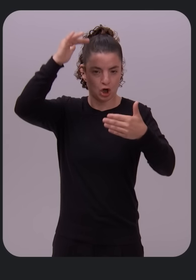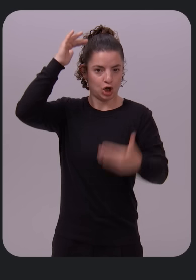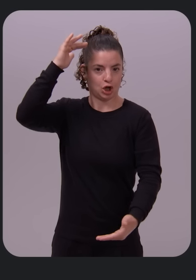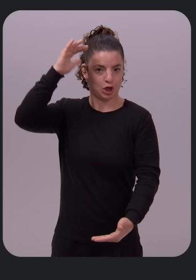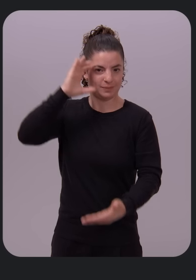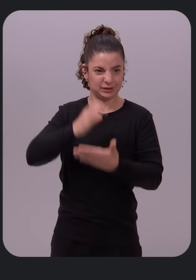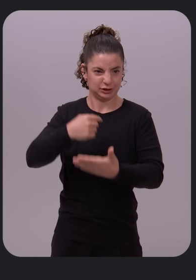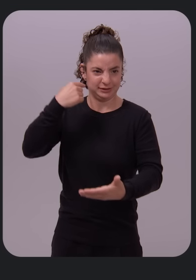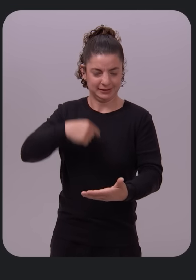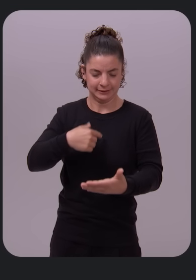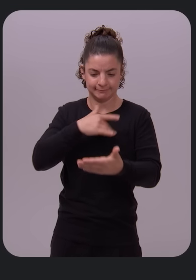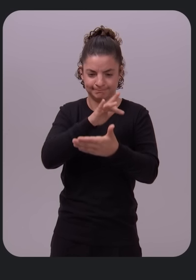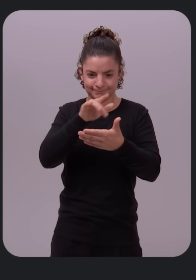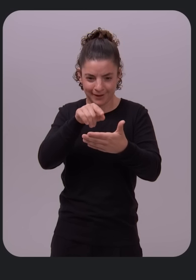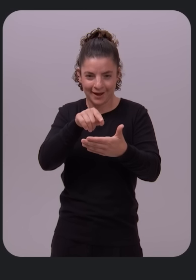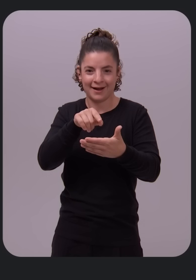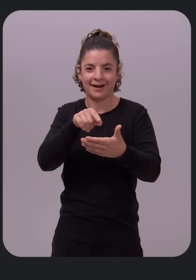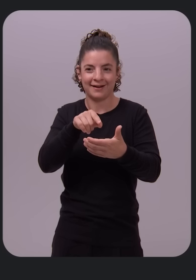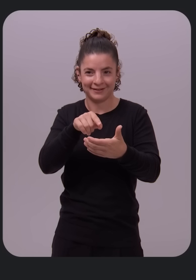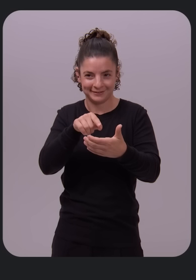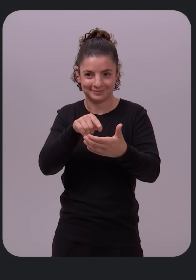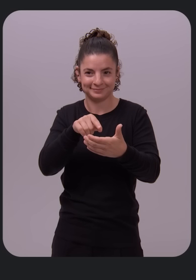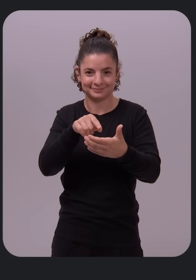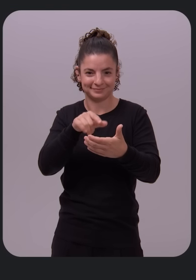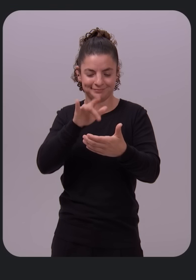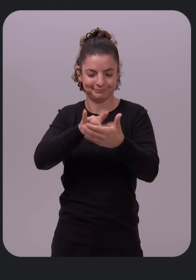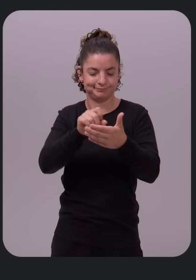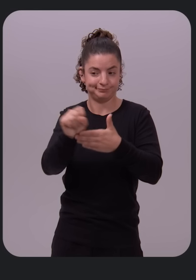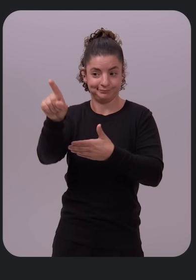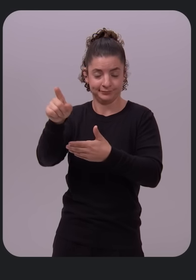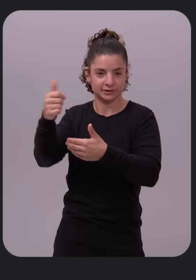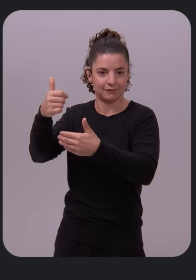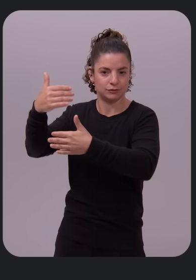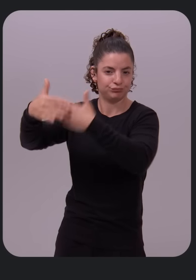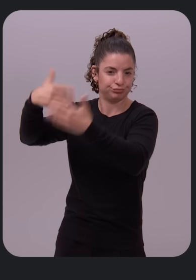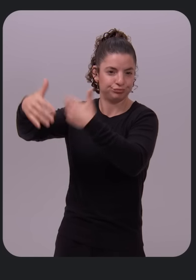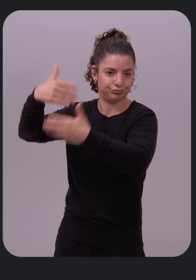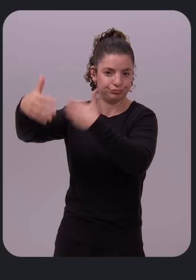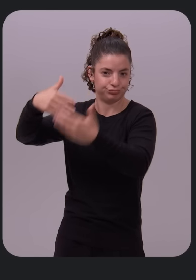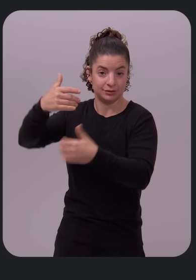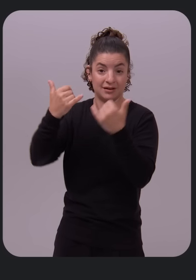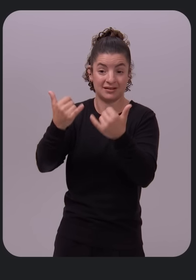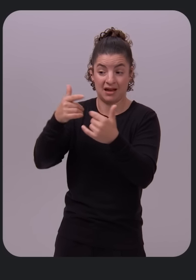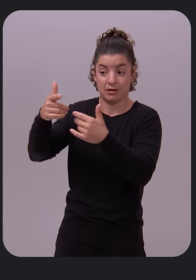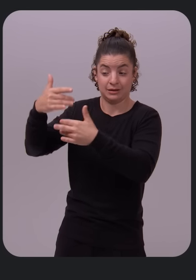of me, and off it goes. While it's processing, I'll show you what's